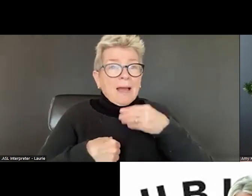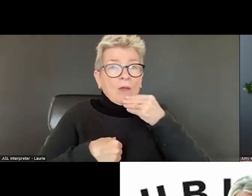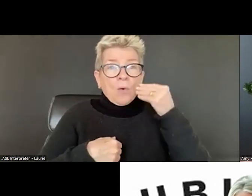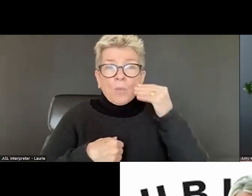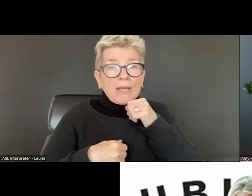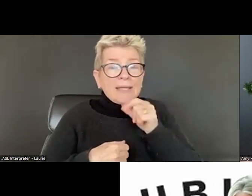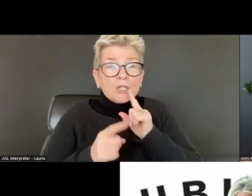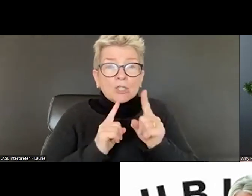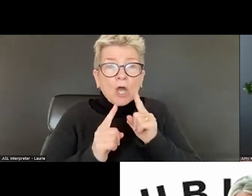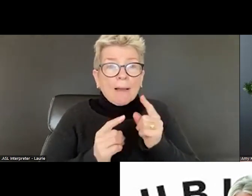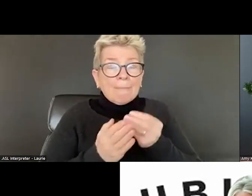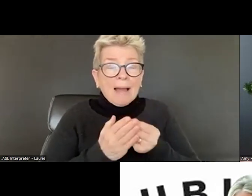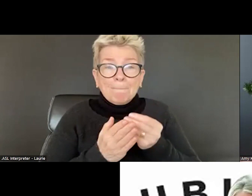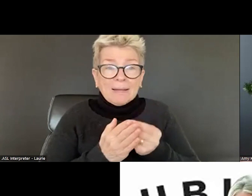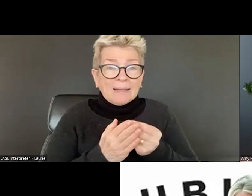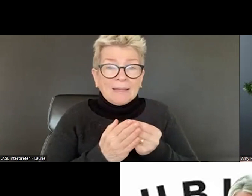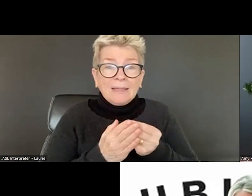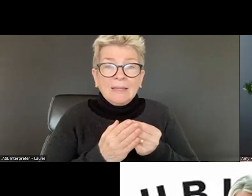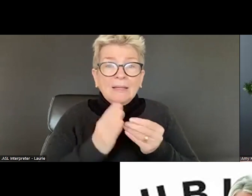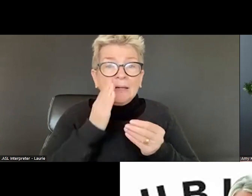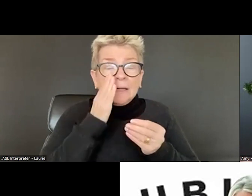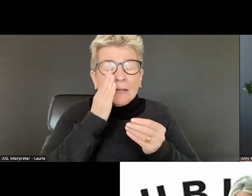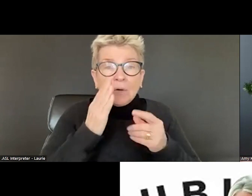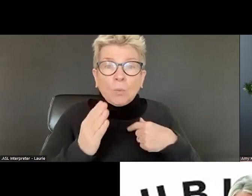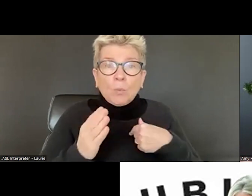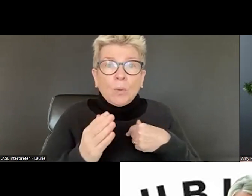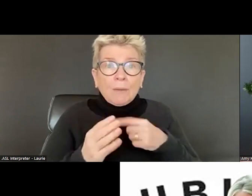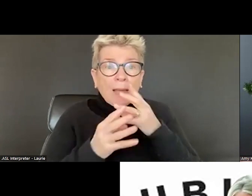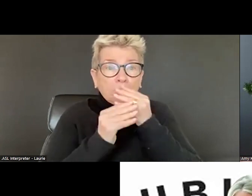was actually something that we were encouraged to really kind of not talk about and it was